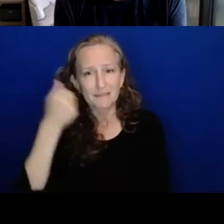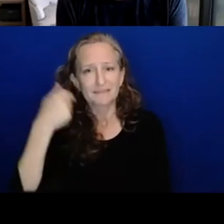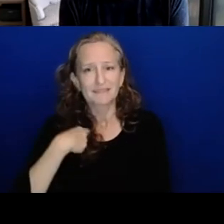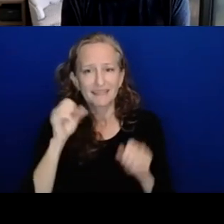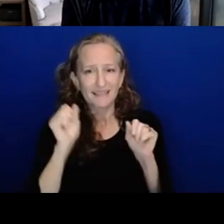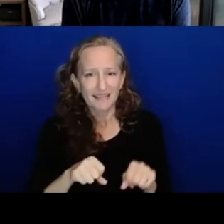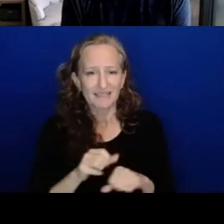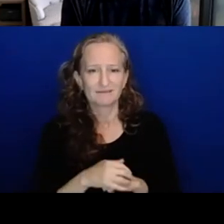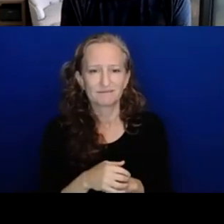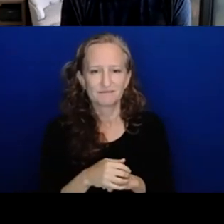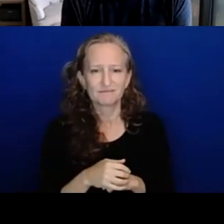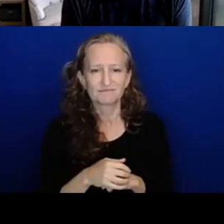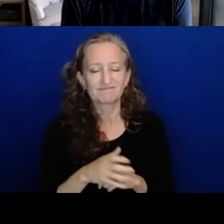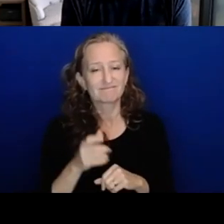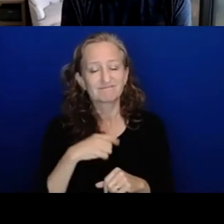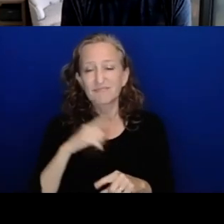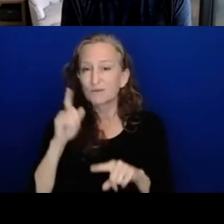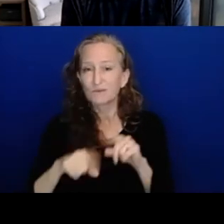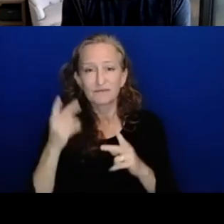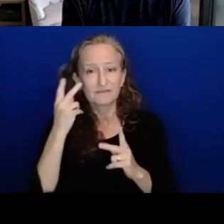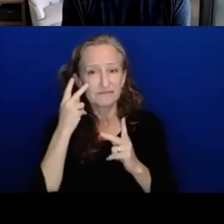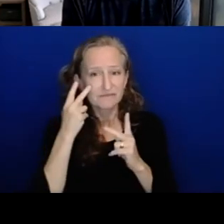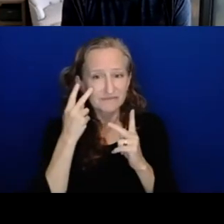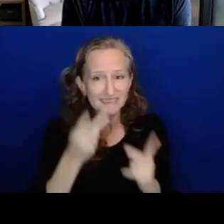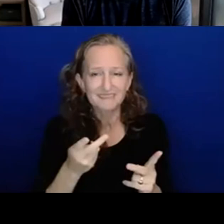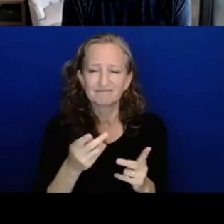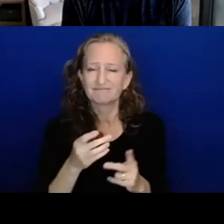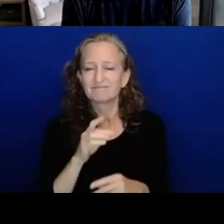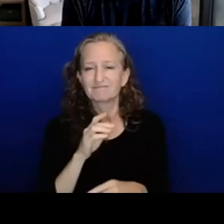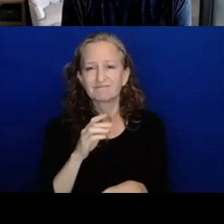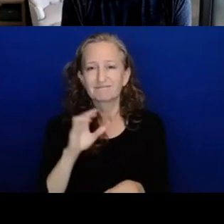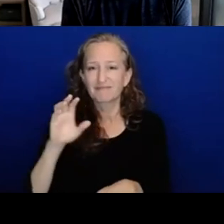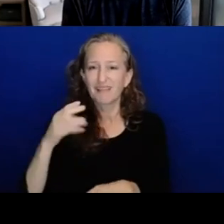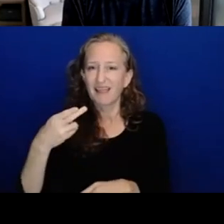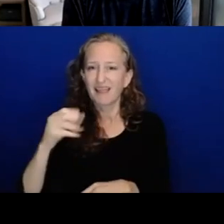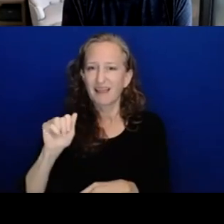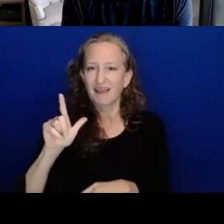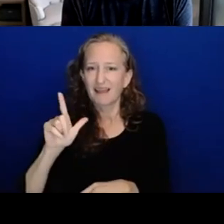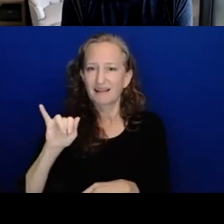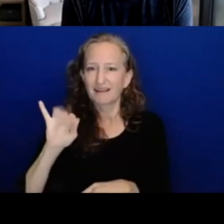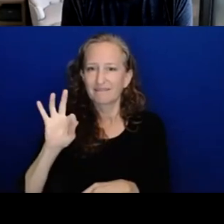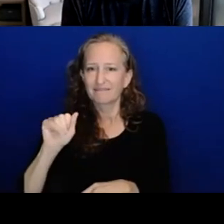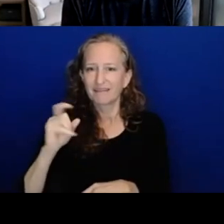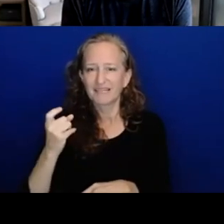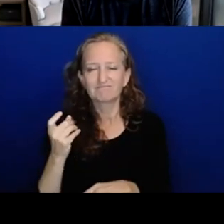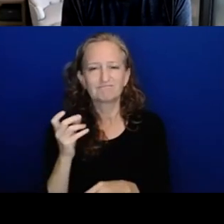able to get to Halifax. It's just not possible. So, we'll we gathered online and, you know,